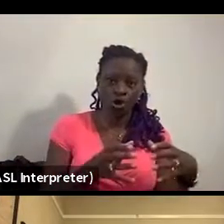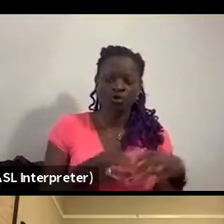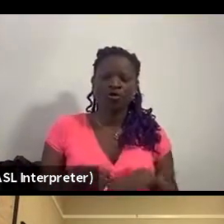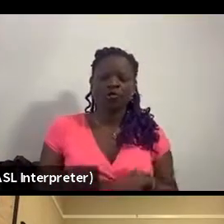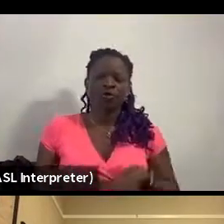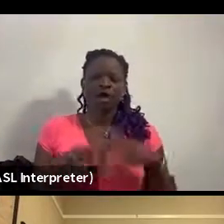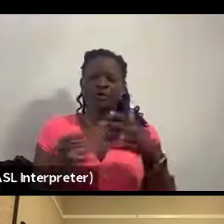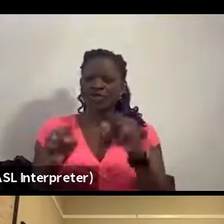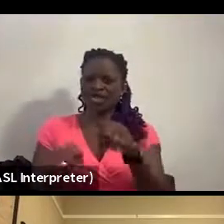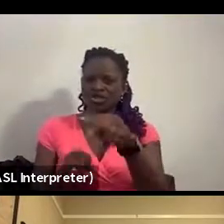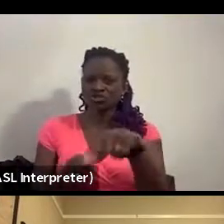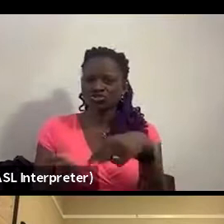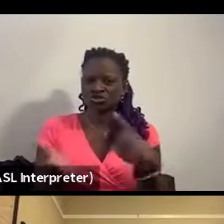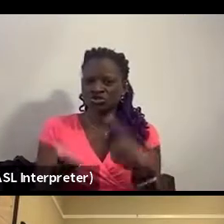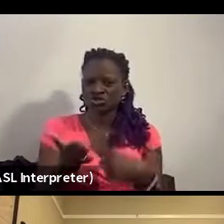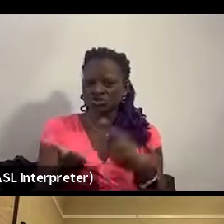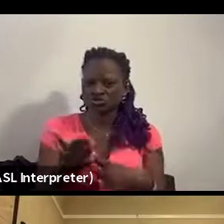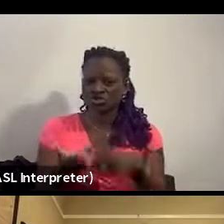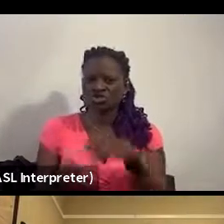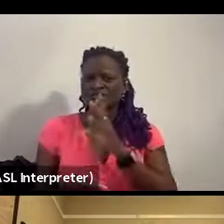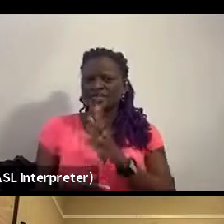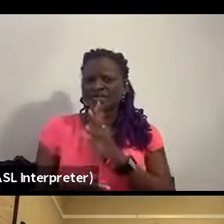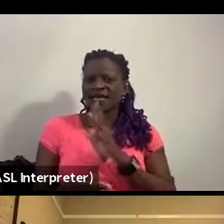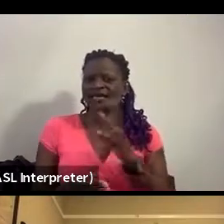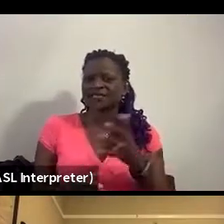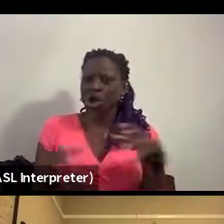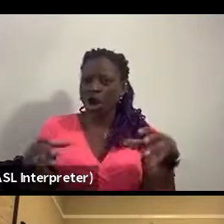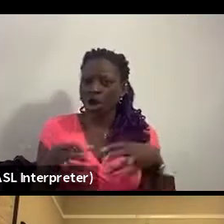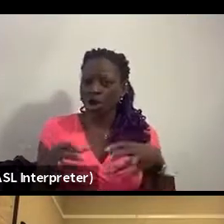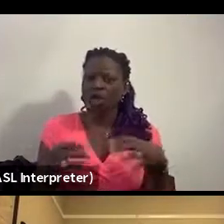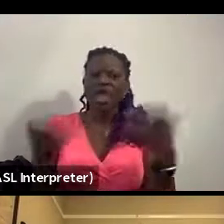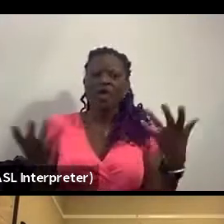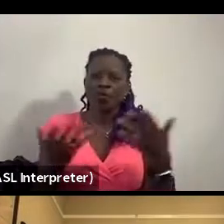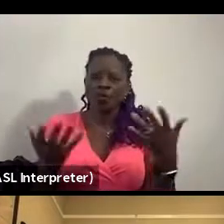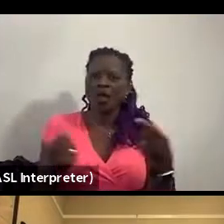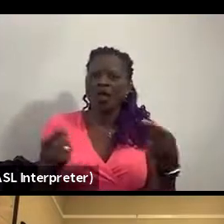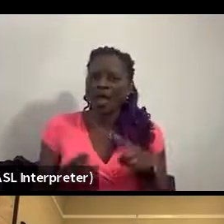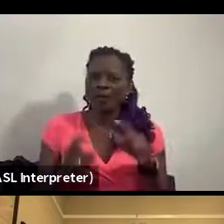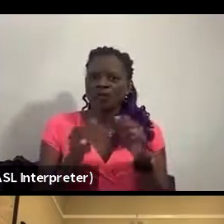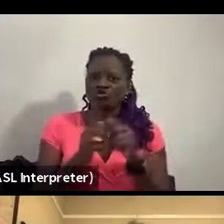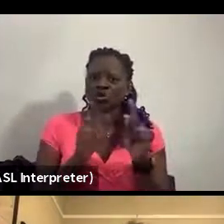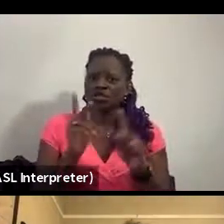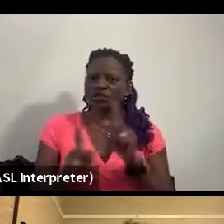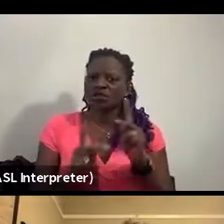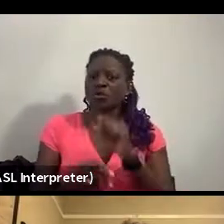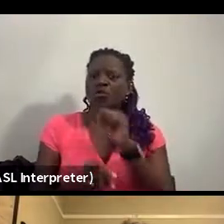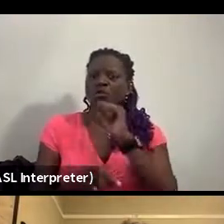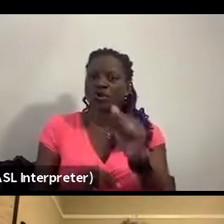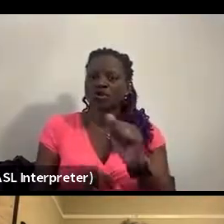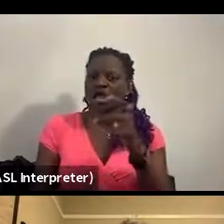And what about the people then who aren't vaccinated within that? And are they more vulnerable going forward?